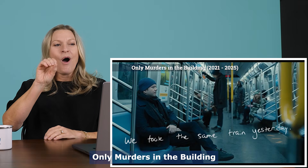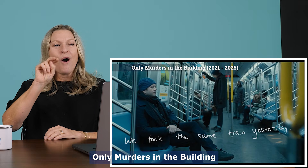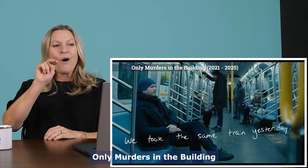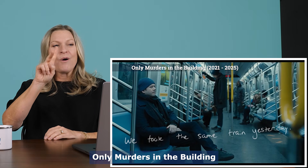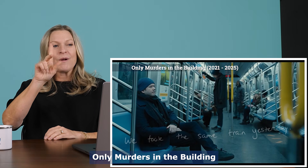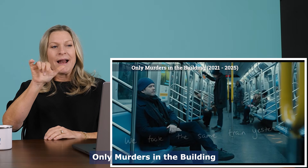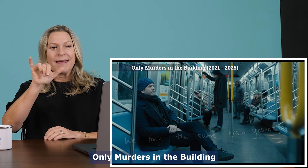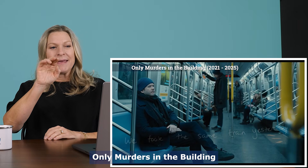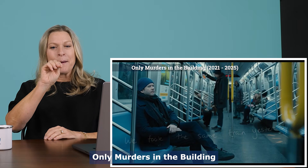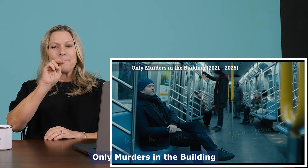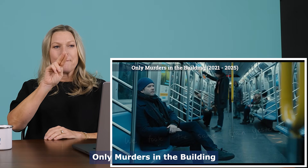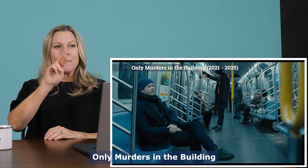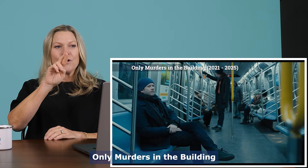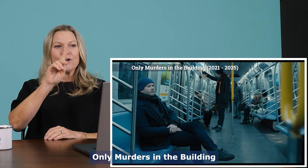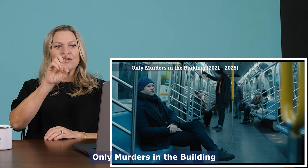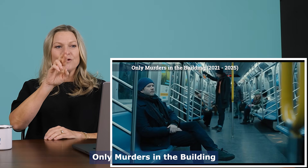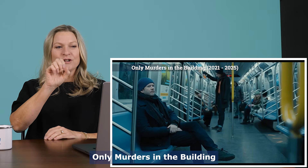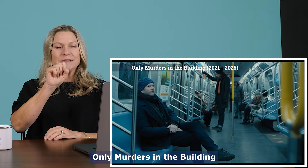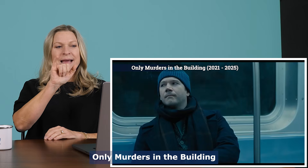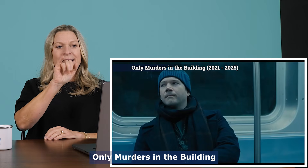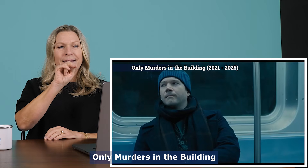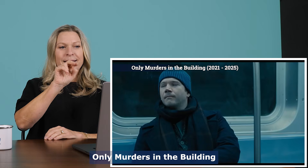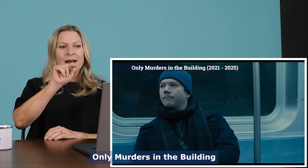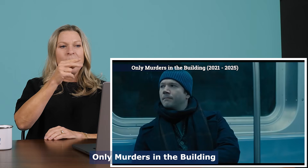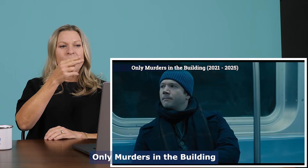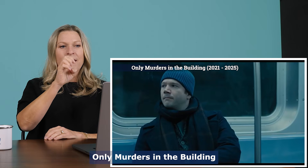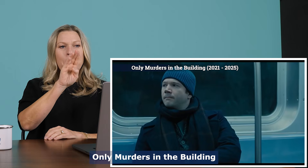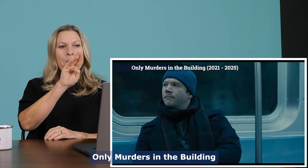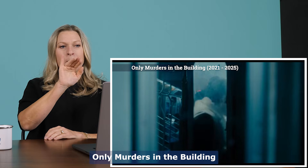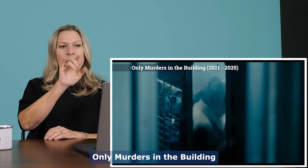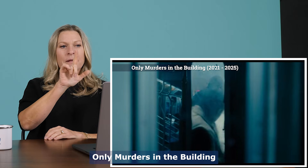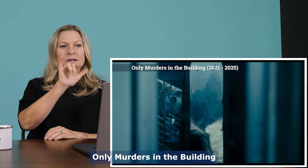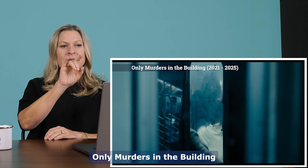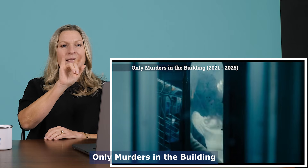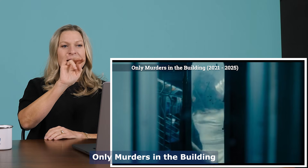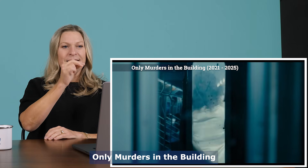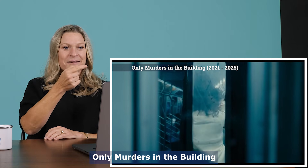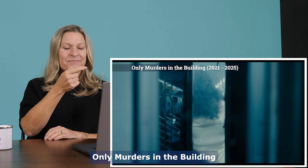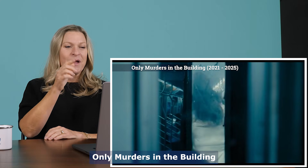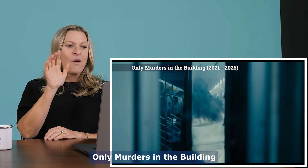Only Murders in the Building